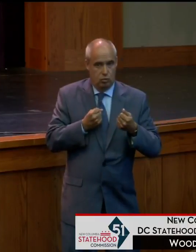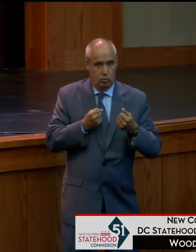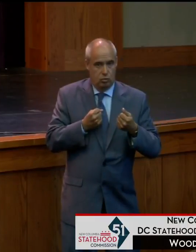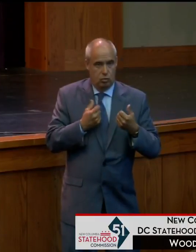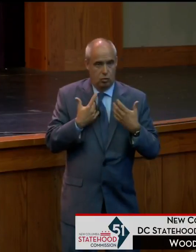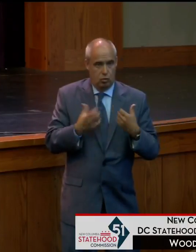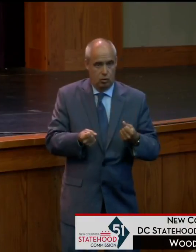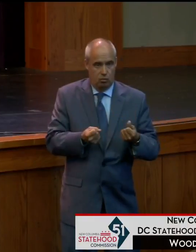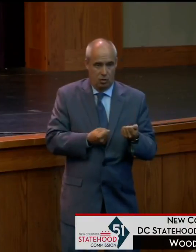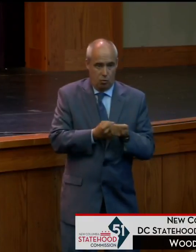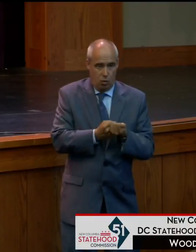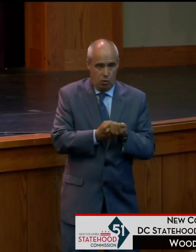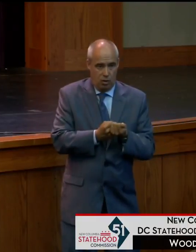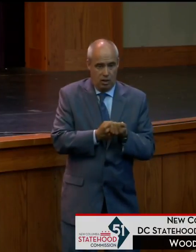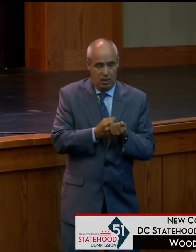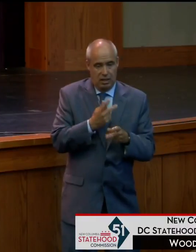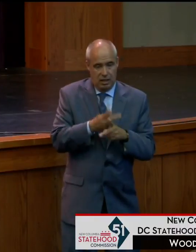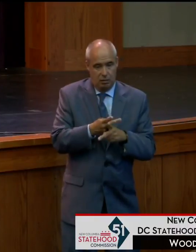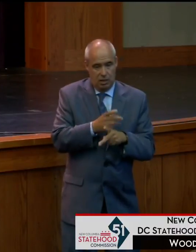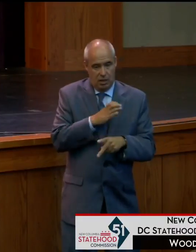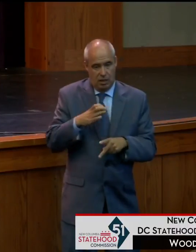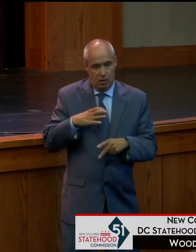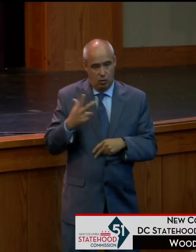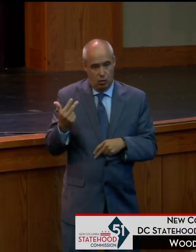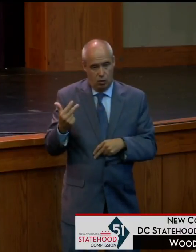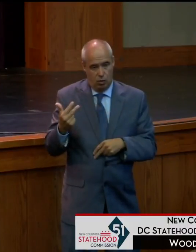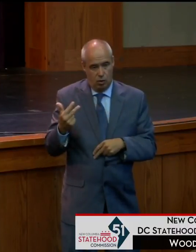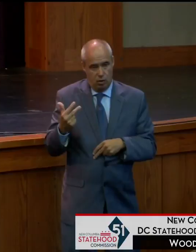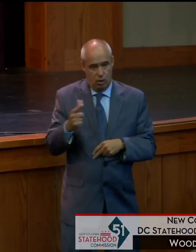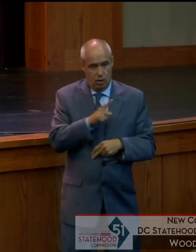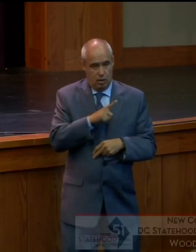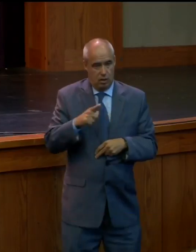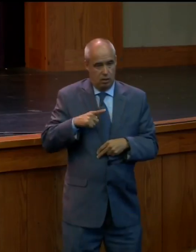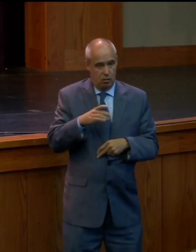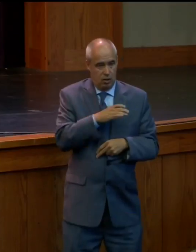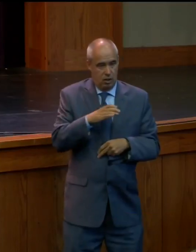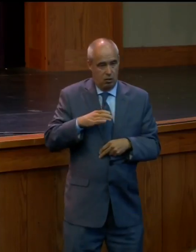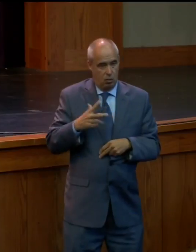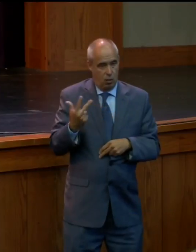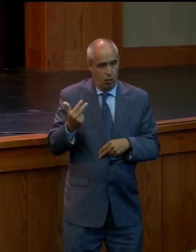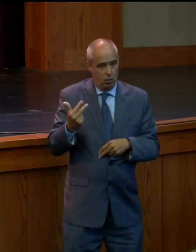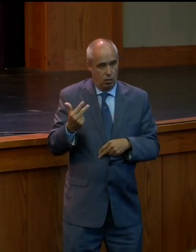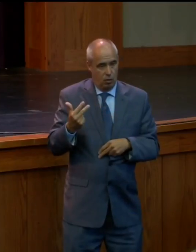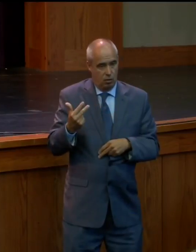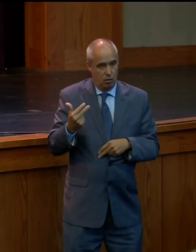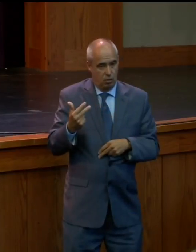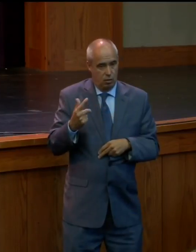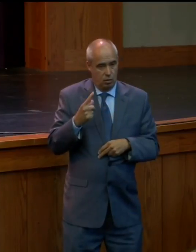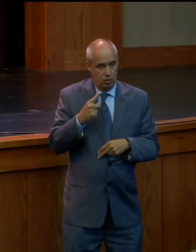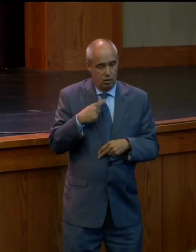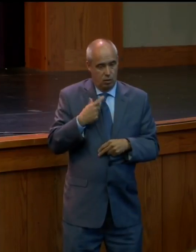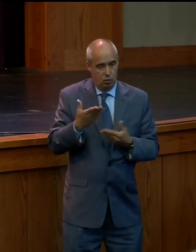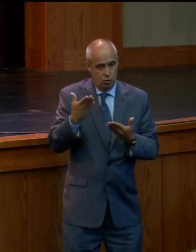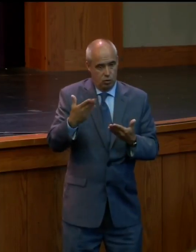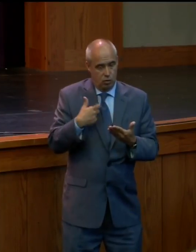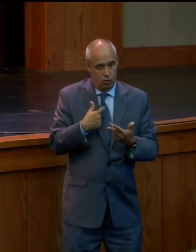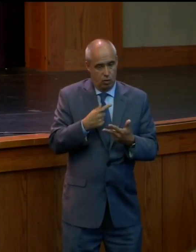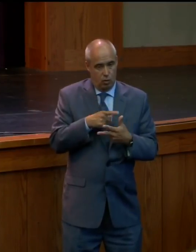AT 13 AND KEEPING THE LEGISLATURE AS THE COUNCIL AT BUT I THINK THE RATIONALE, I SUGGEST WE GO TO THREE PHASES.